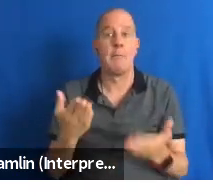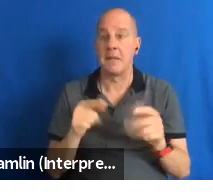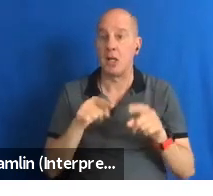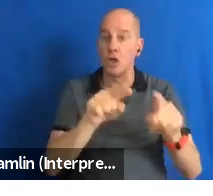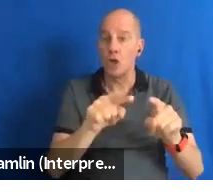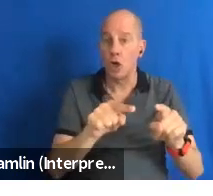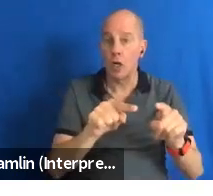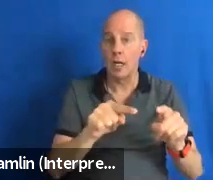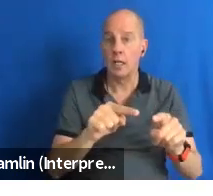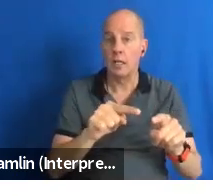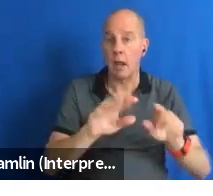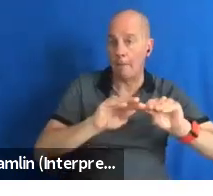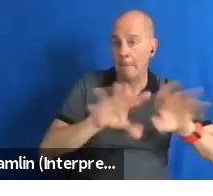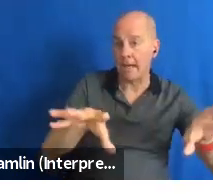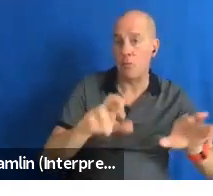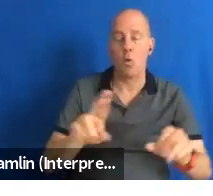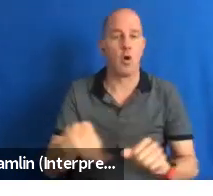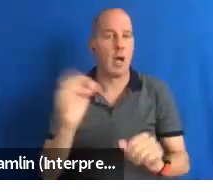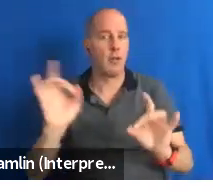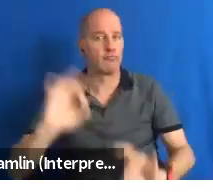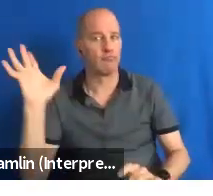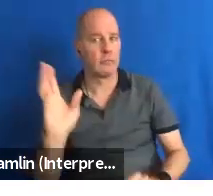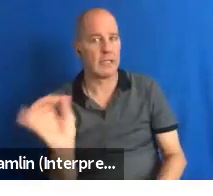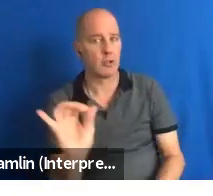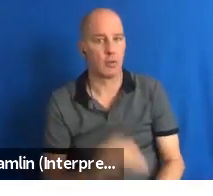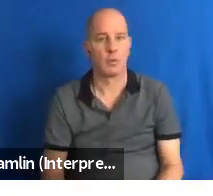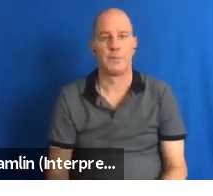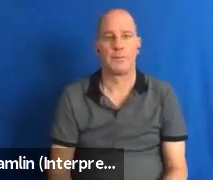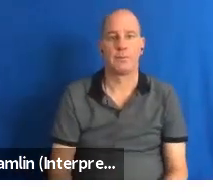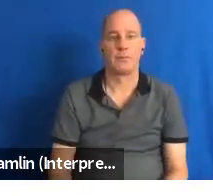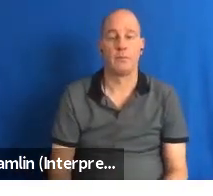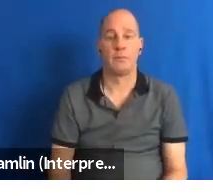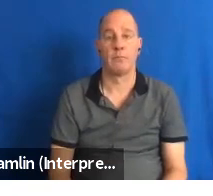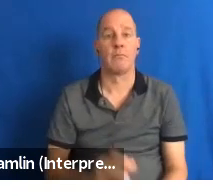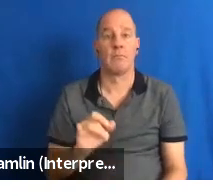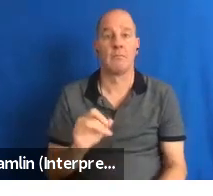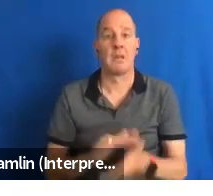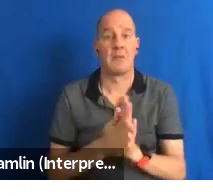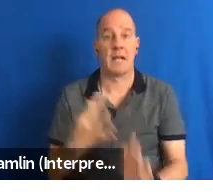it also covers other disasters as well. And to be eligible for public assistance an item